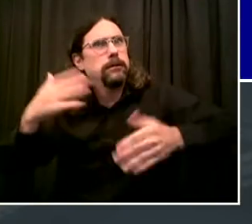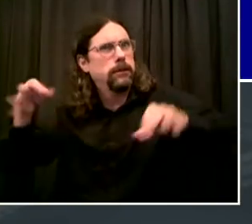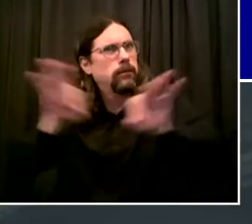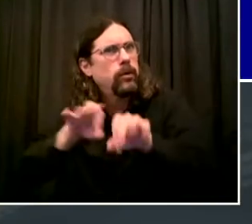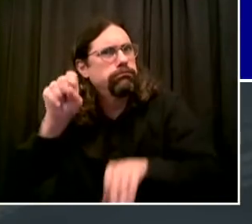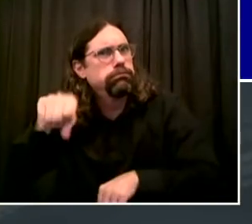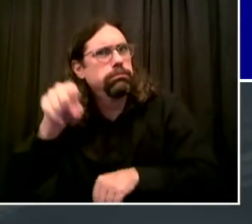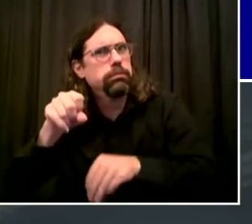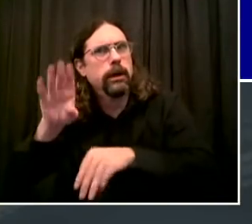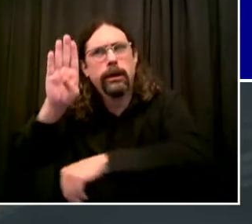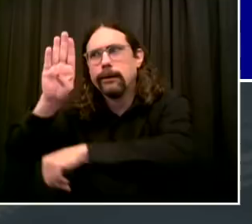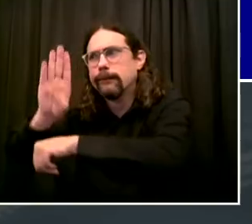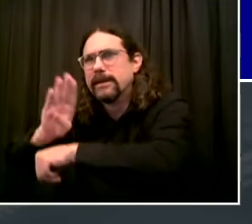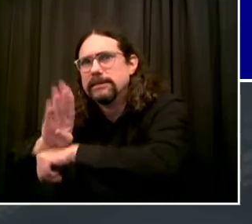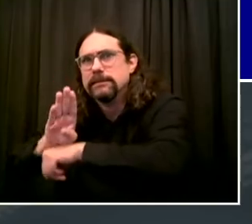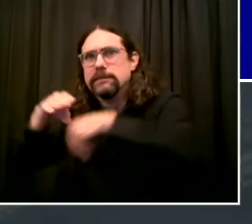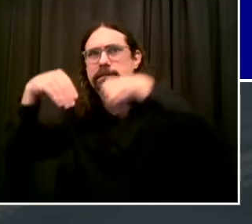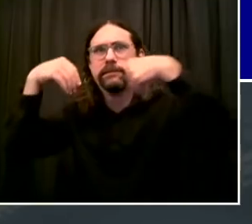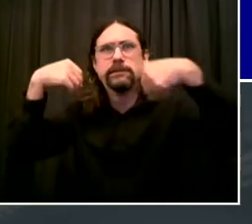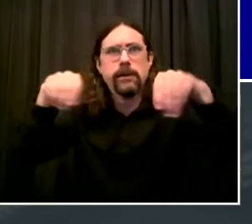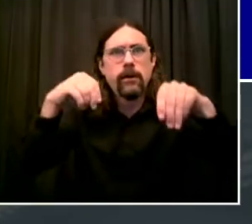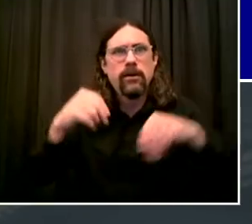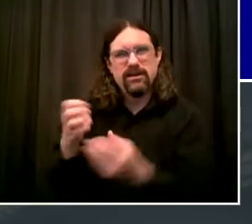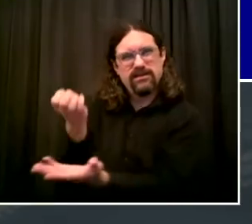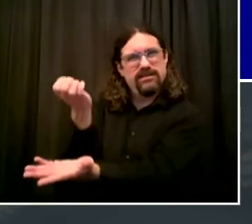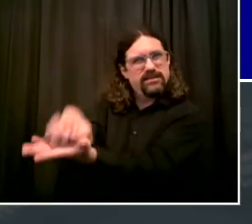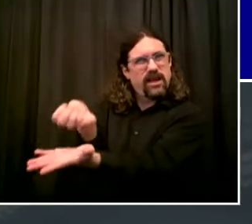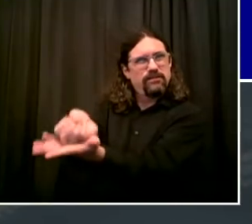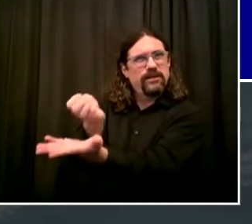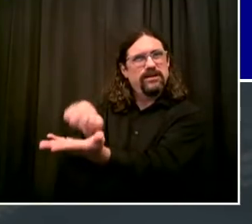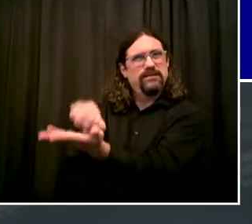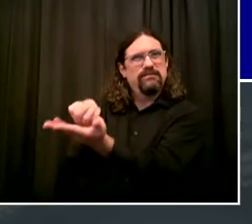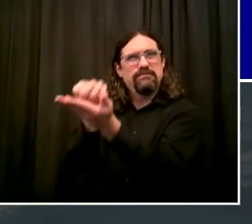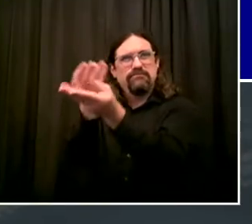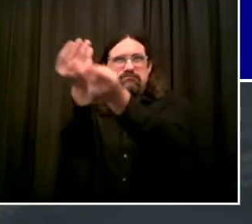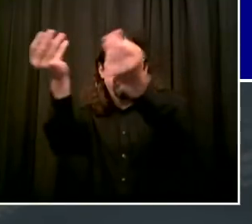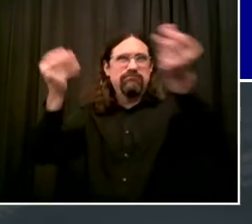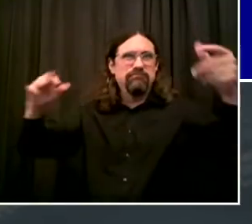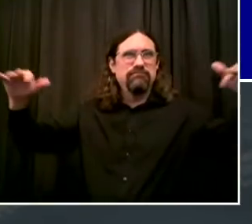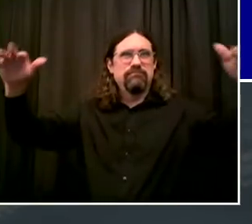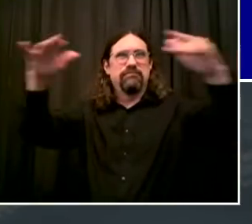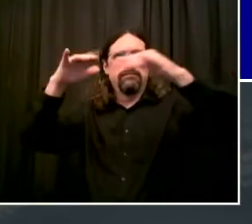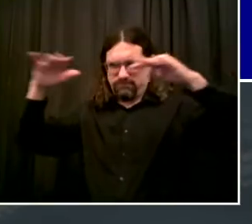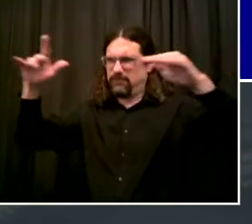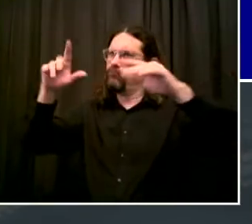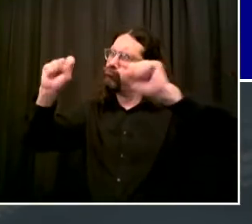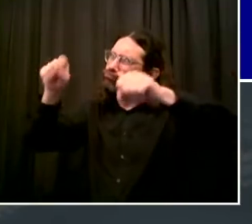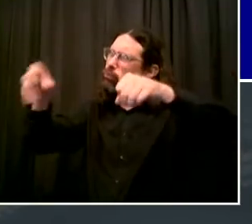EVERYTHING BACK, WE HAVE SO MUCH TO DO IN THIS CITY, TO